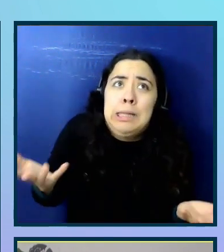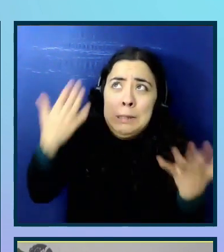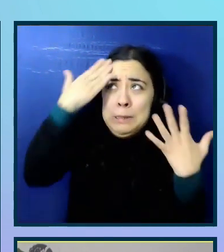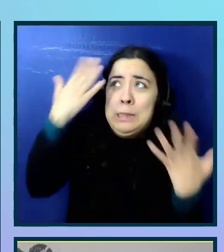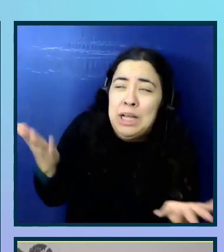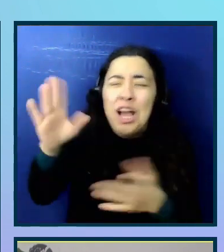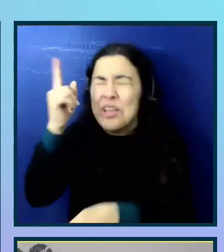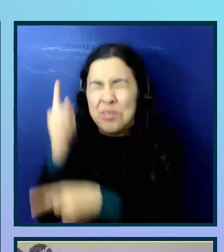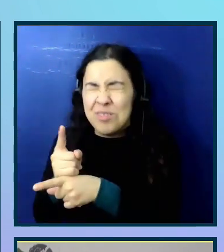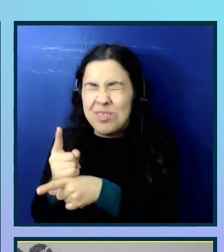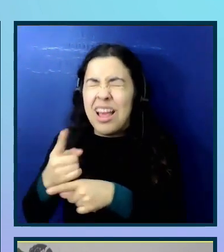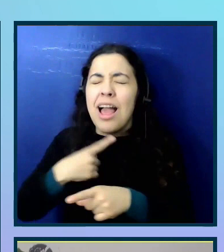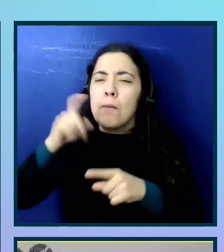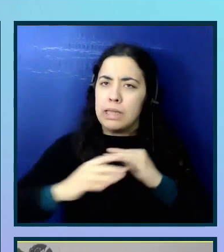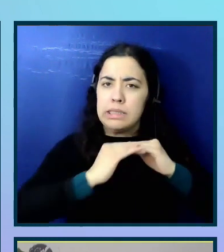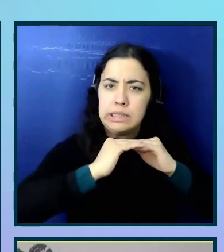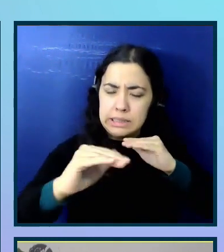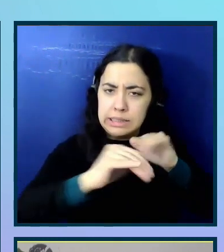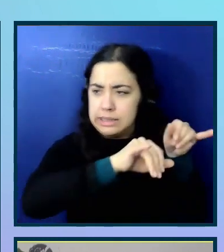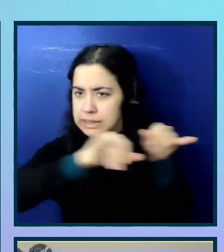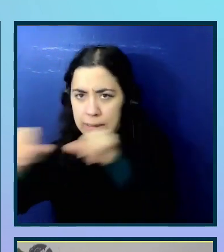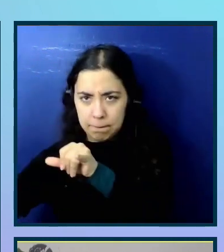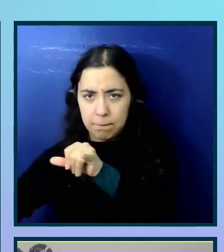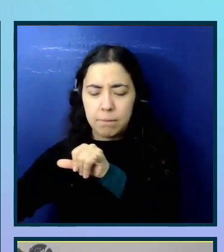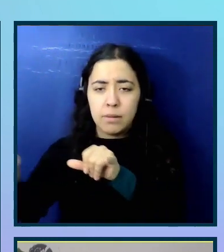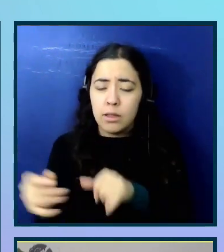I'm gonna bring consistency because you're totally right. Those two things should work the same way.